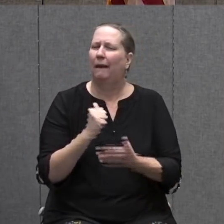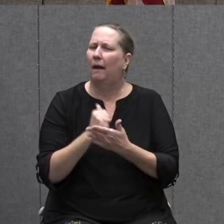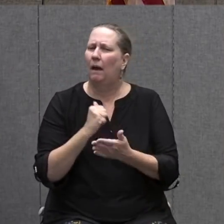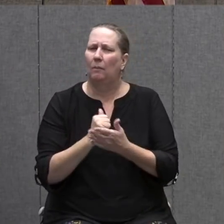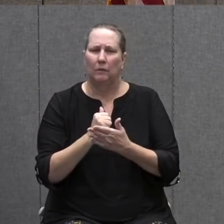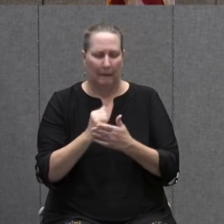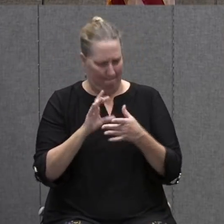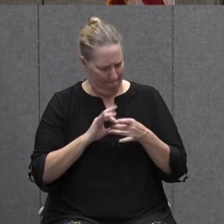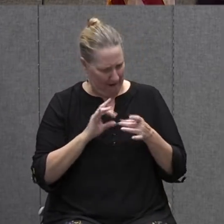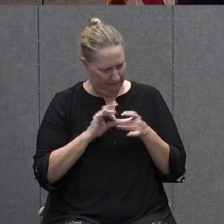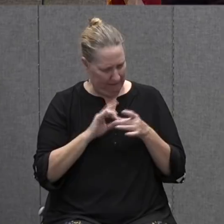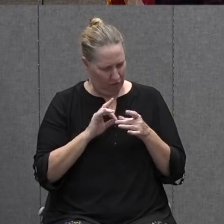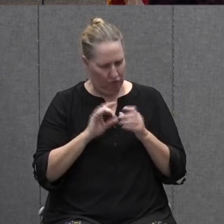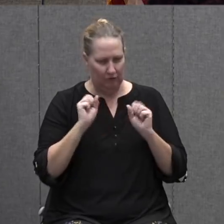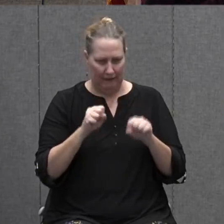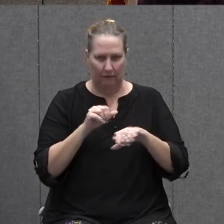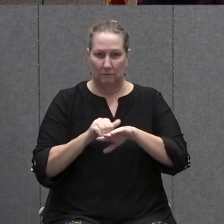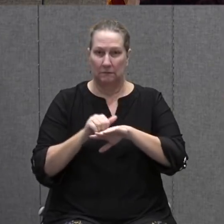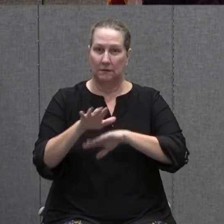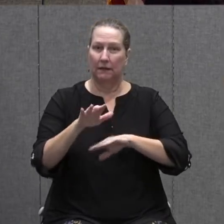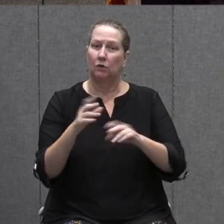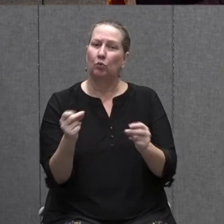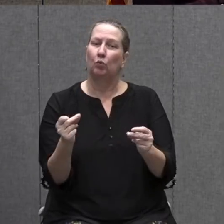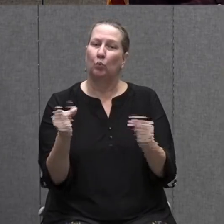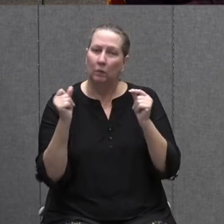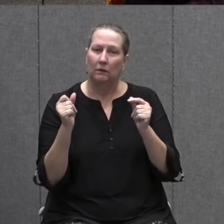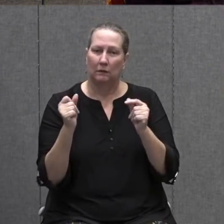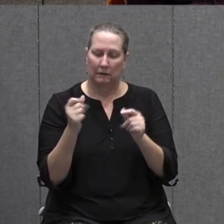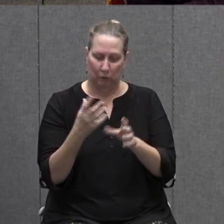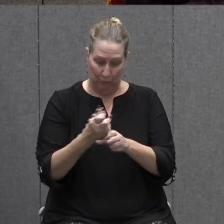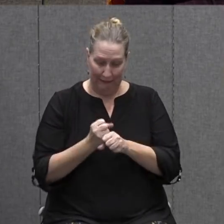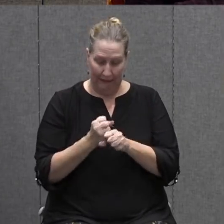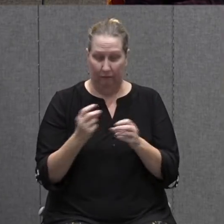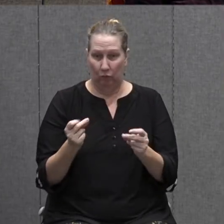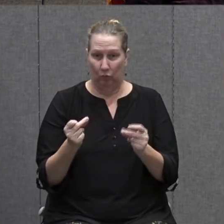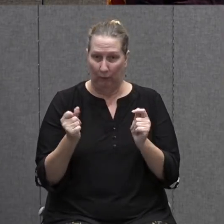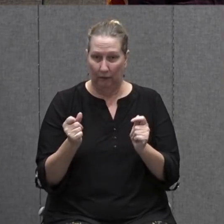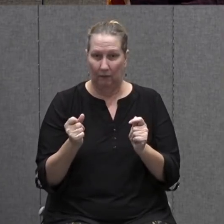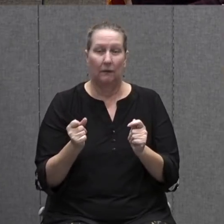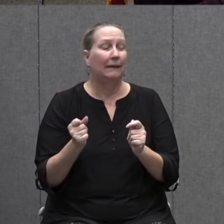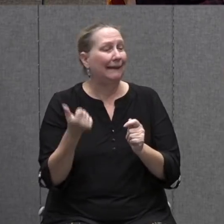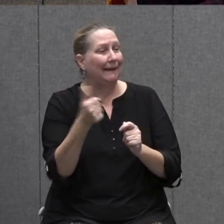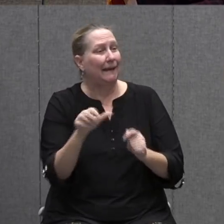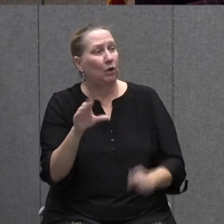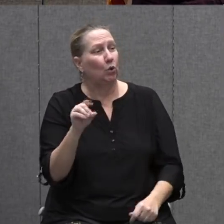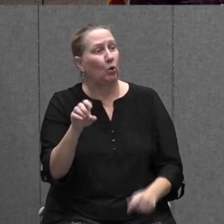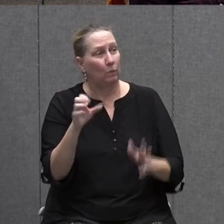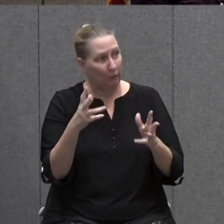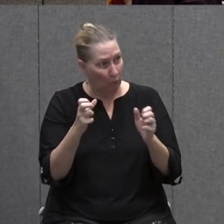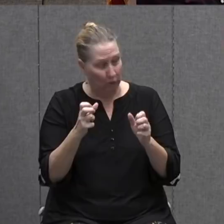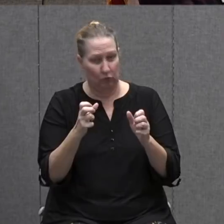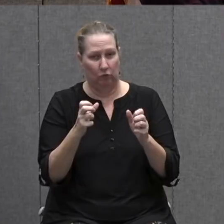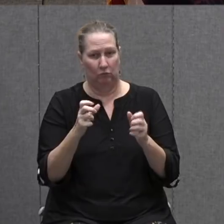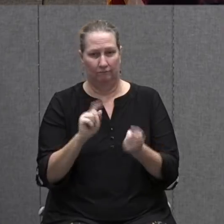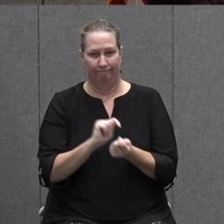So with any code we want to be able to decode it, and when we decode it we want to connect it